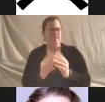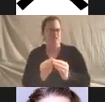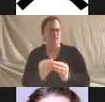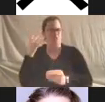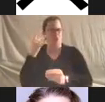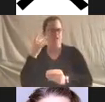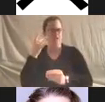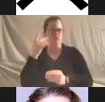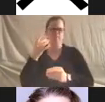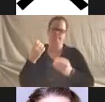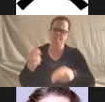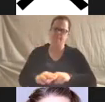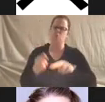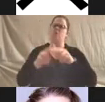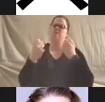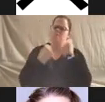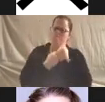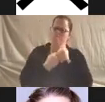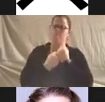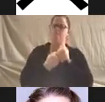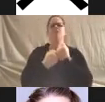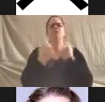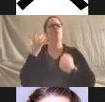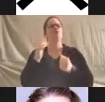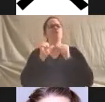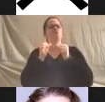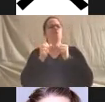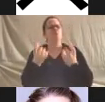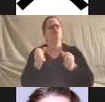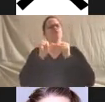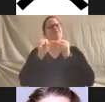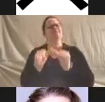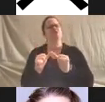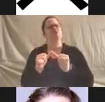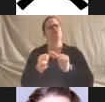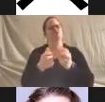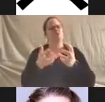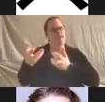So, you would want to continue to engage with your legislator,